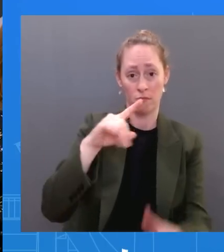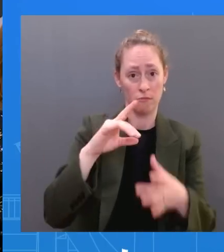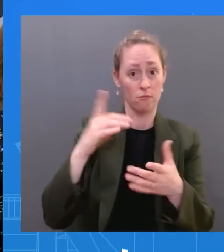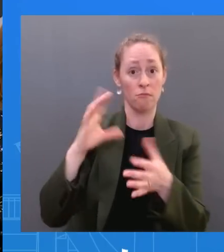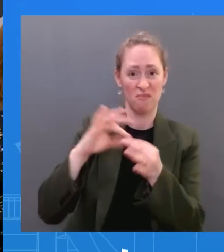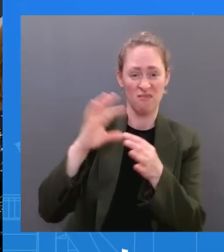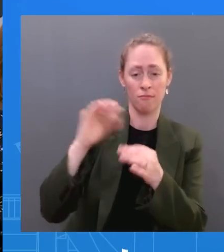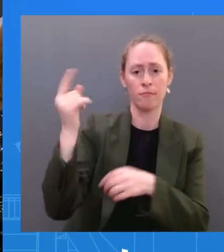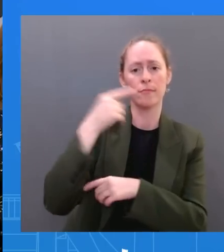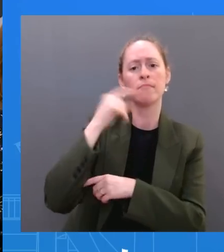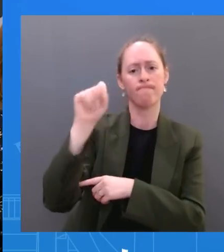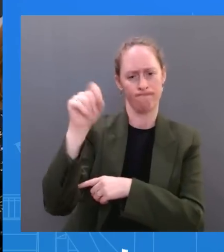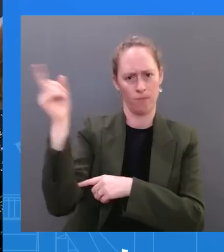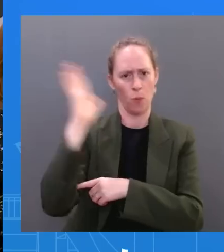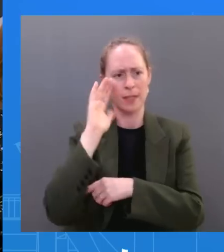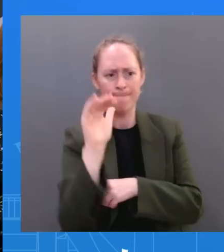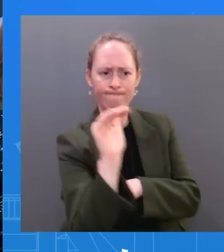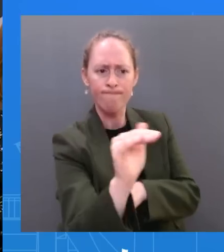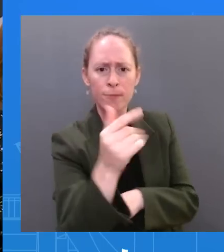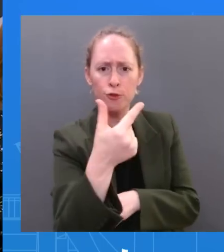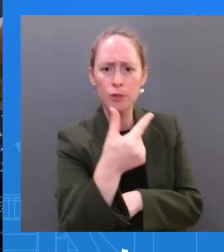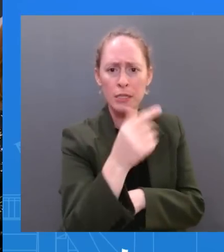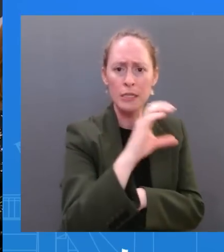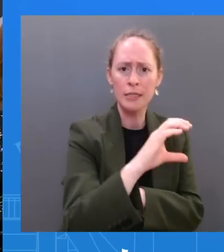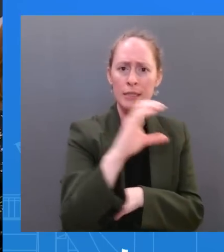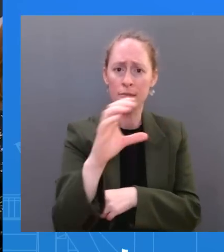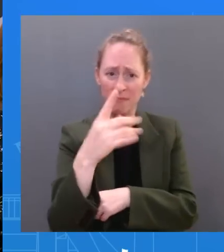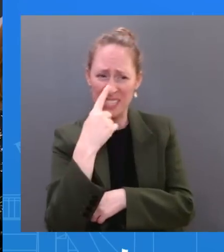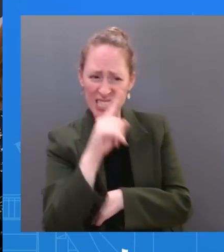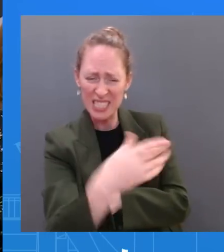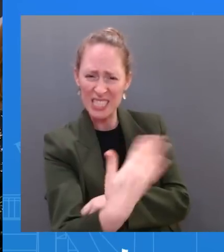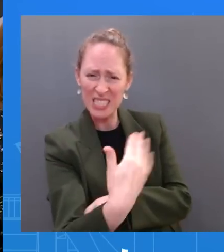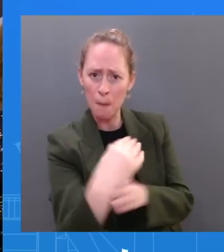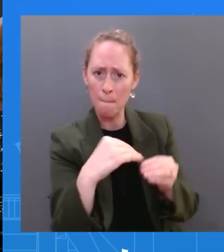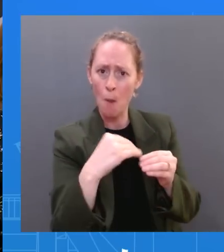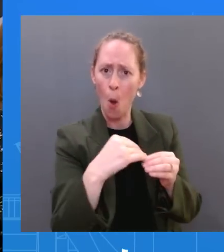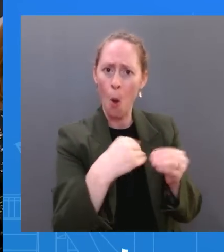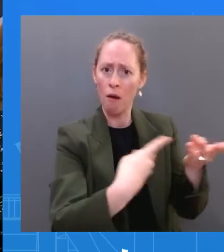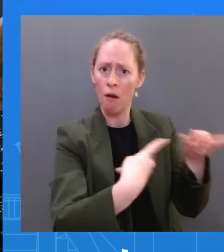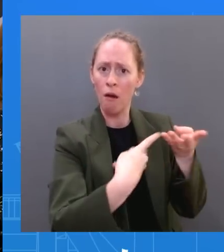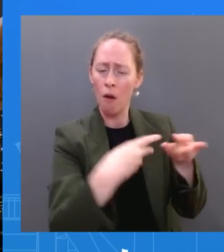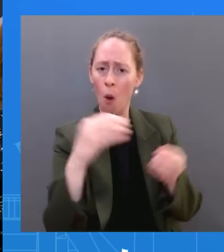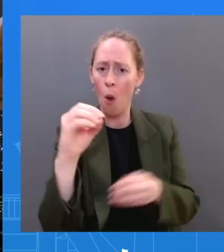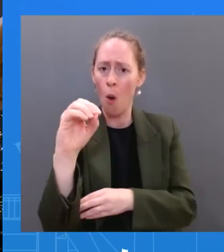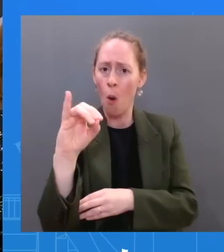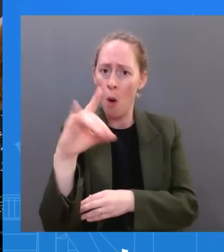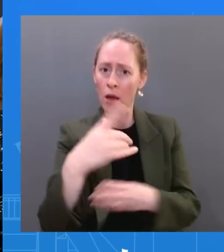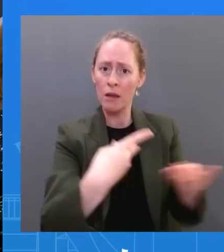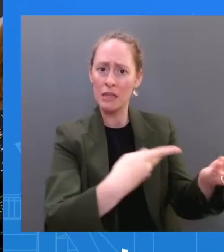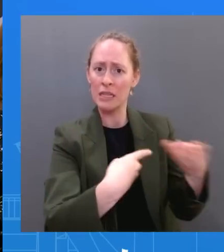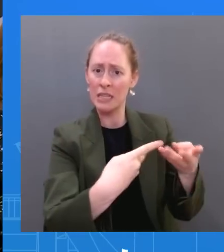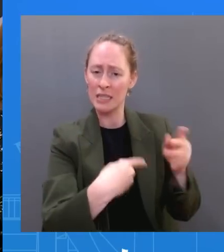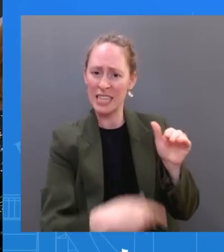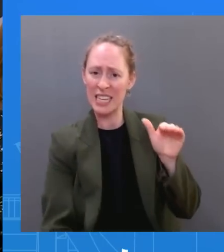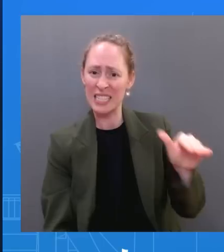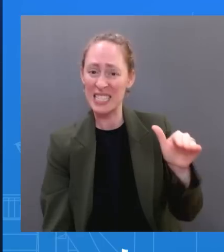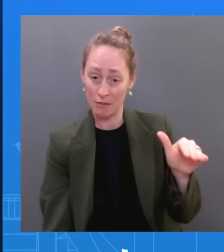So what does the administration view as possible as far as an output increase from those countries on this trip if that comes up?